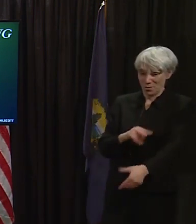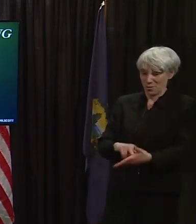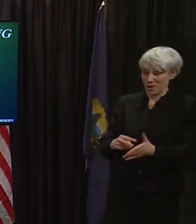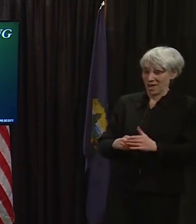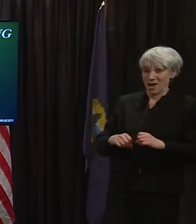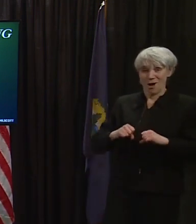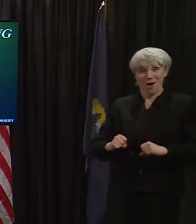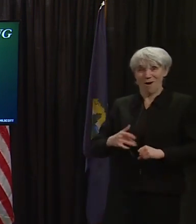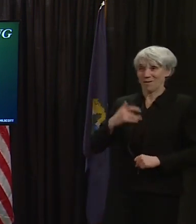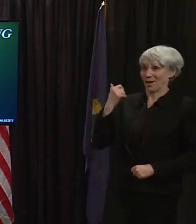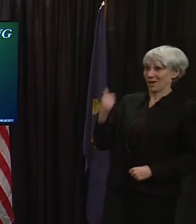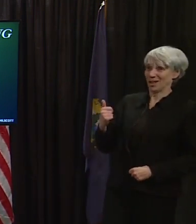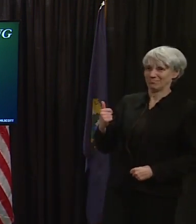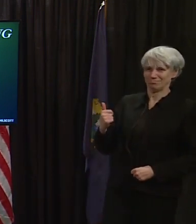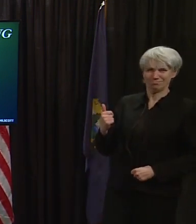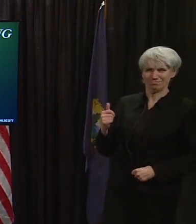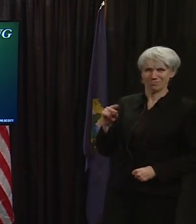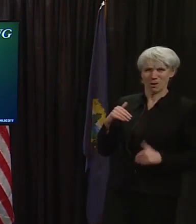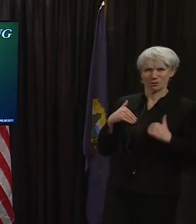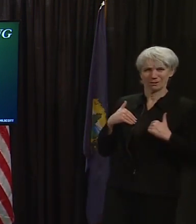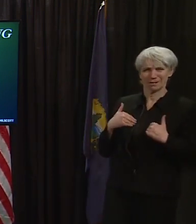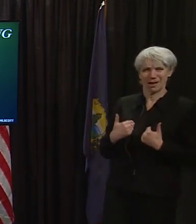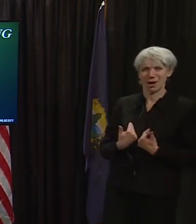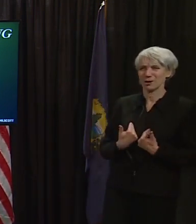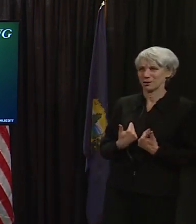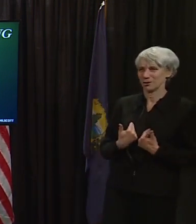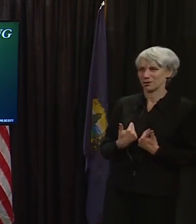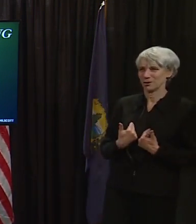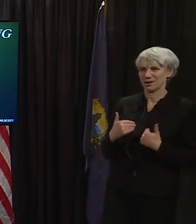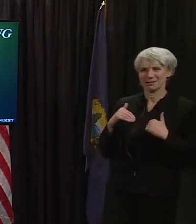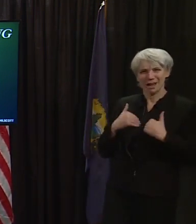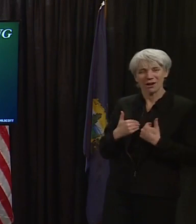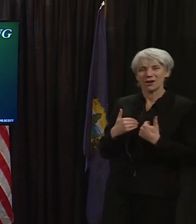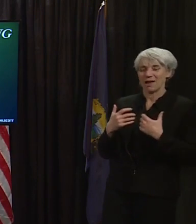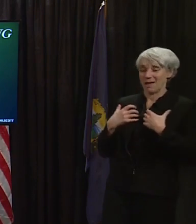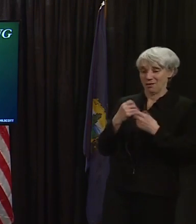staffing crisis. We desperately want our patients to protect themselves with